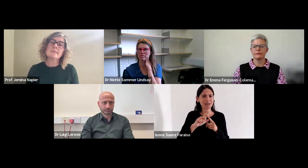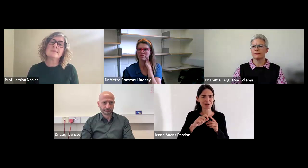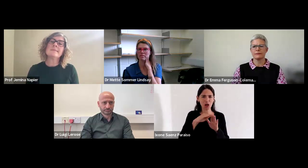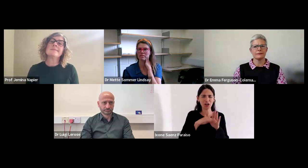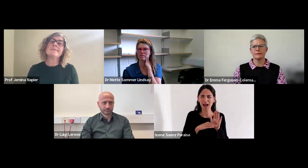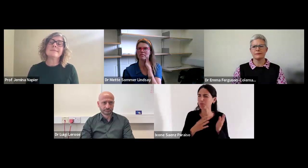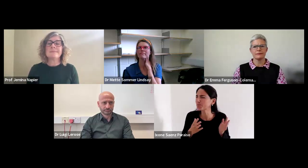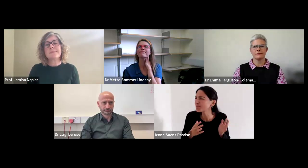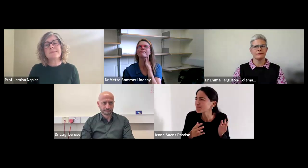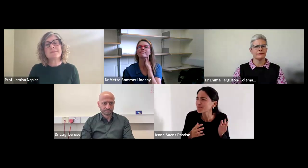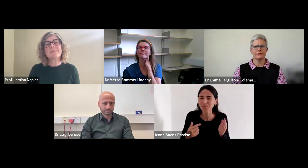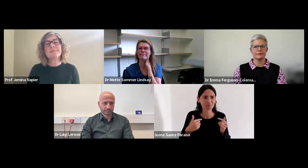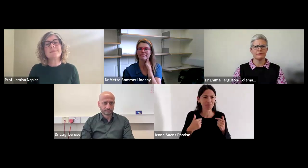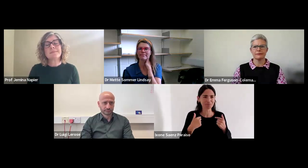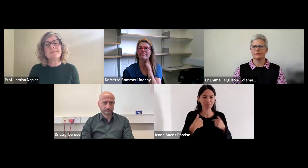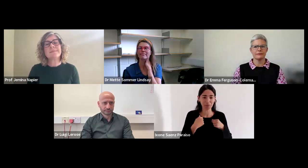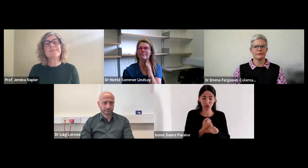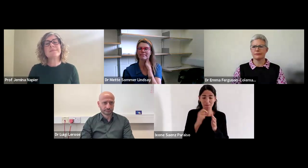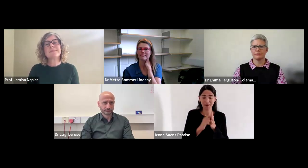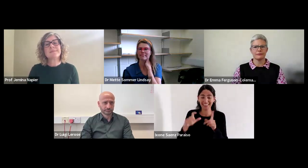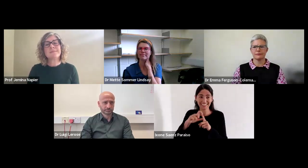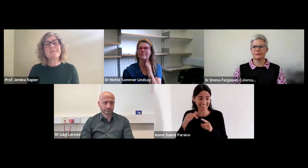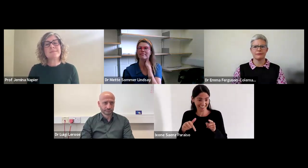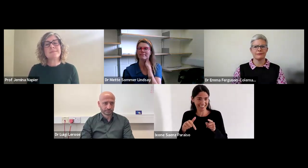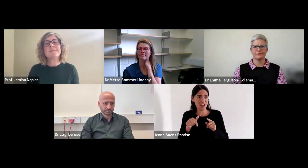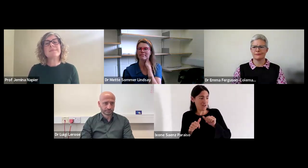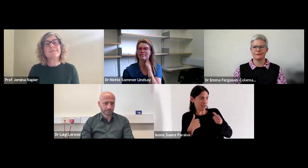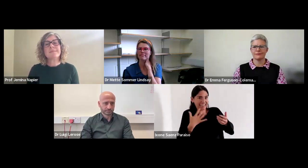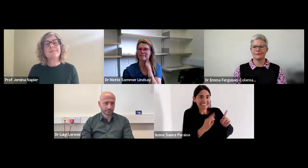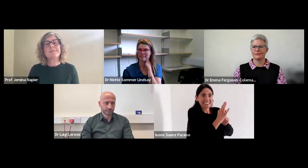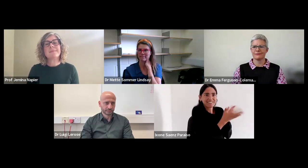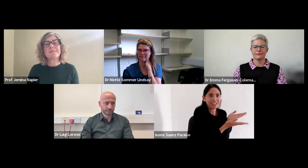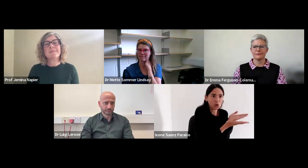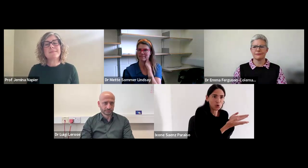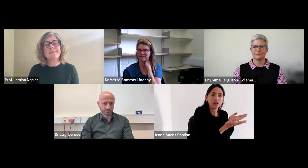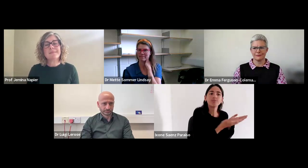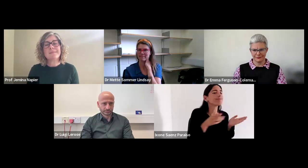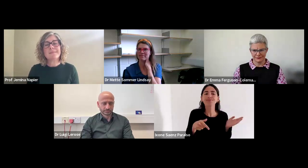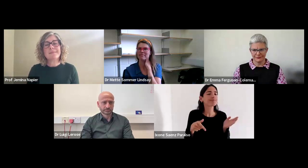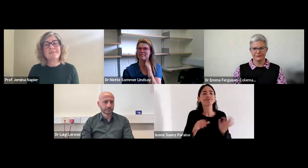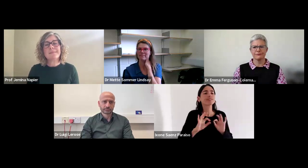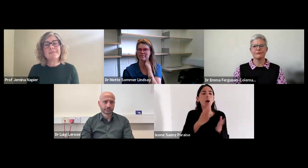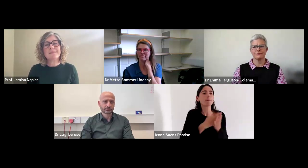that's not part of your PhD program so there is no funding available". So I'm studying my PhD,